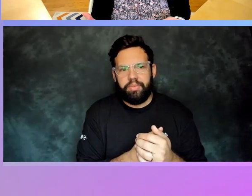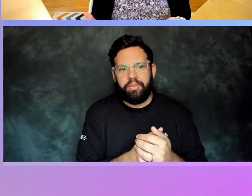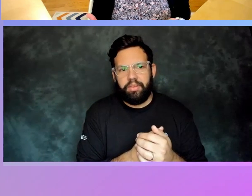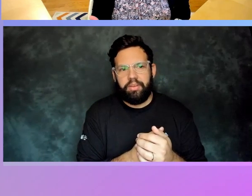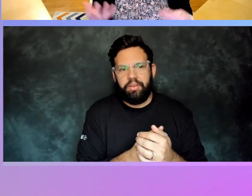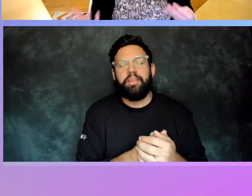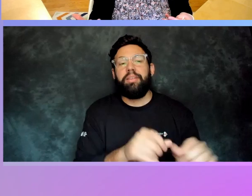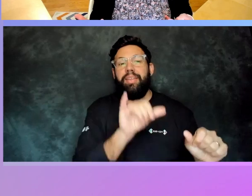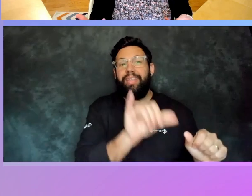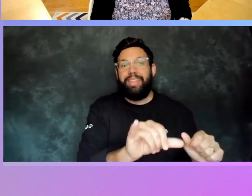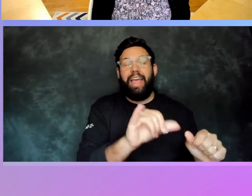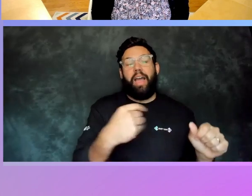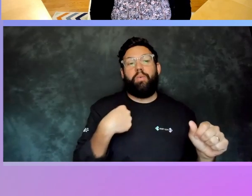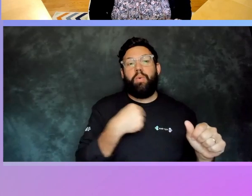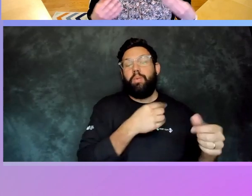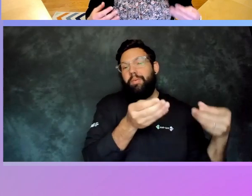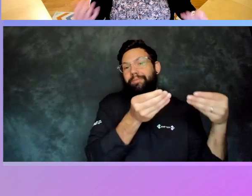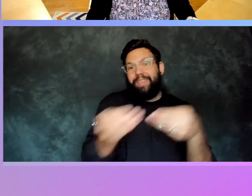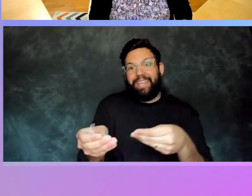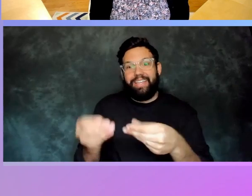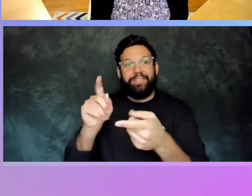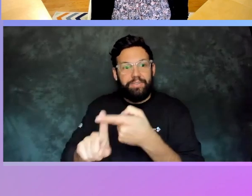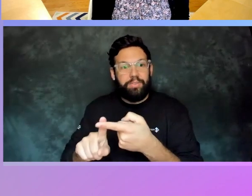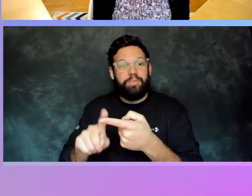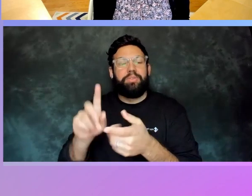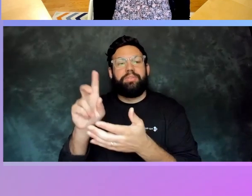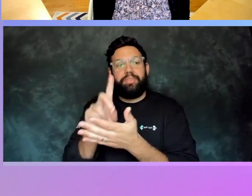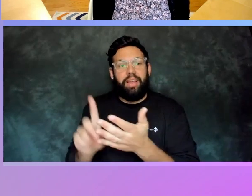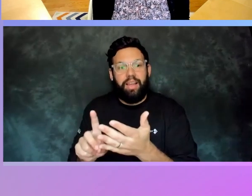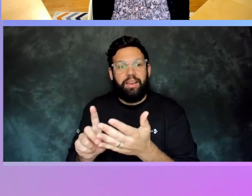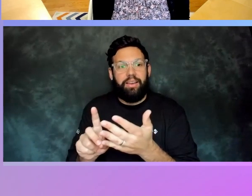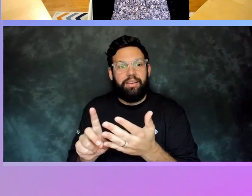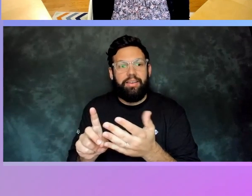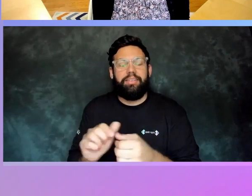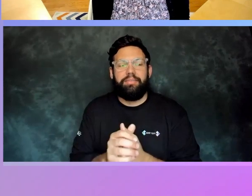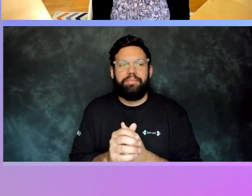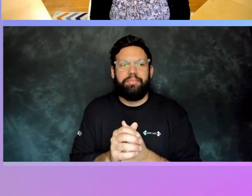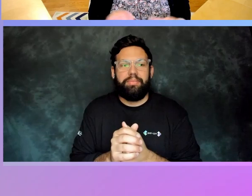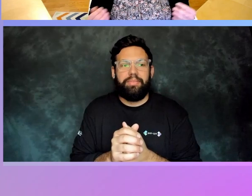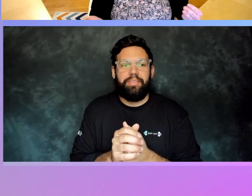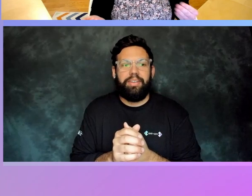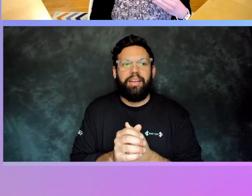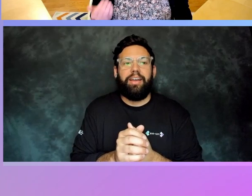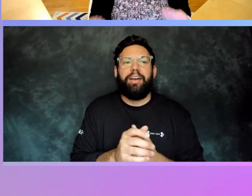short this all of them. Color contrast should include all different combinations of colors in the palette from most accessible to least, for